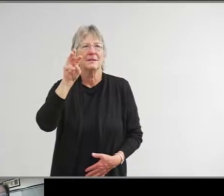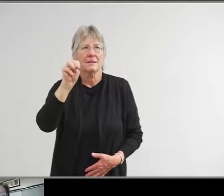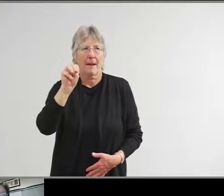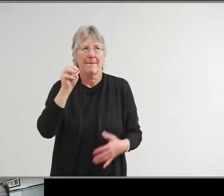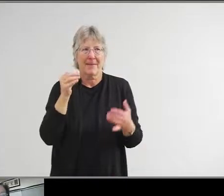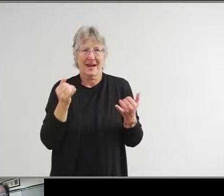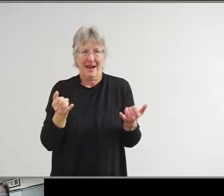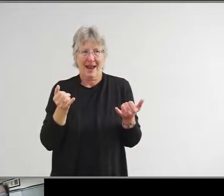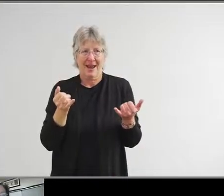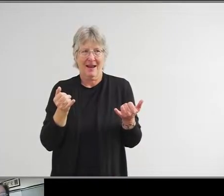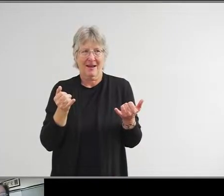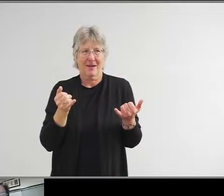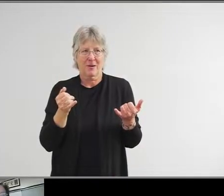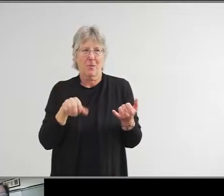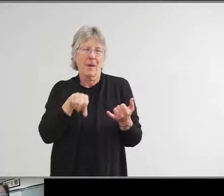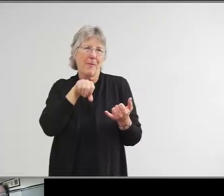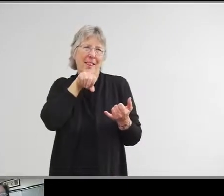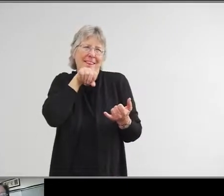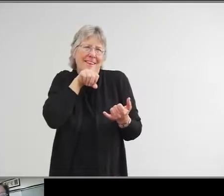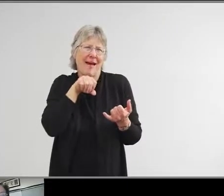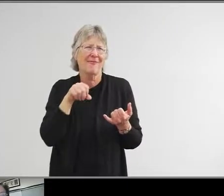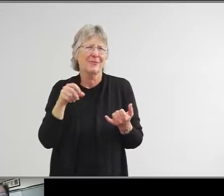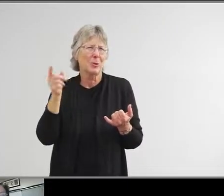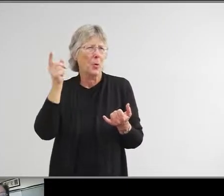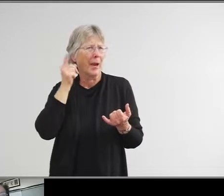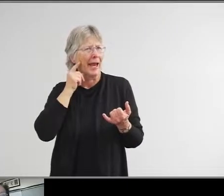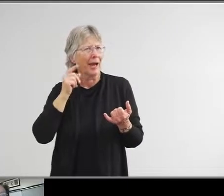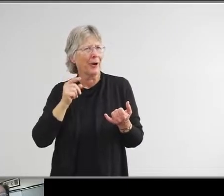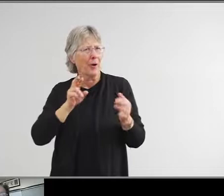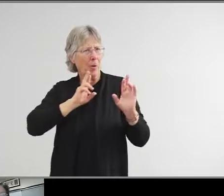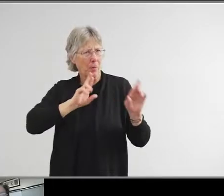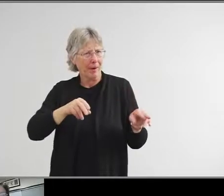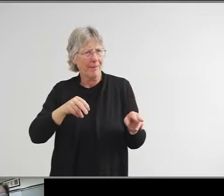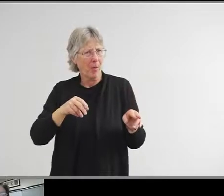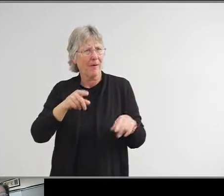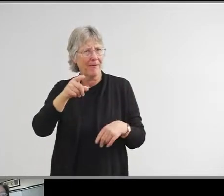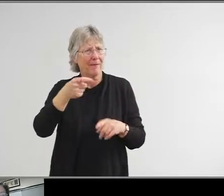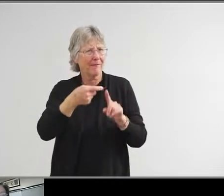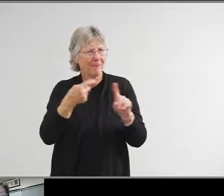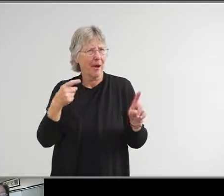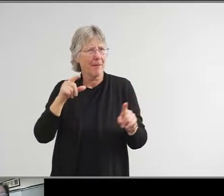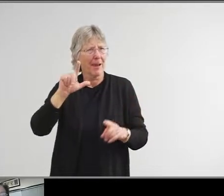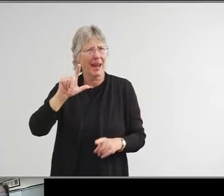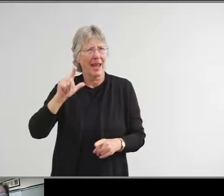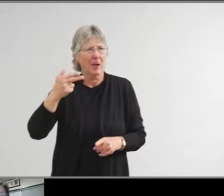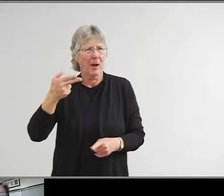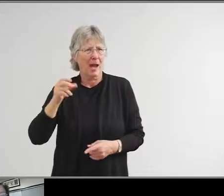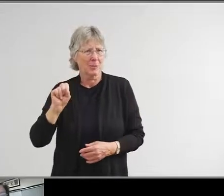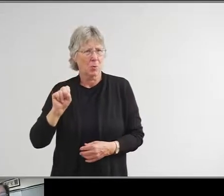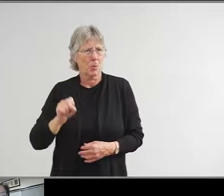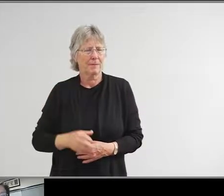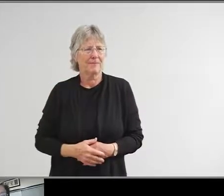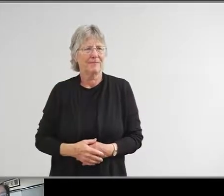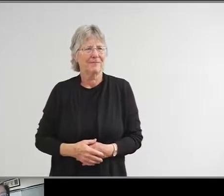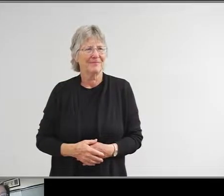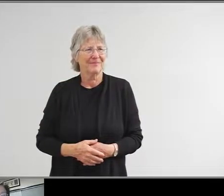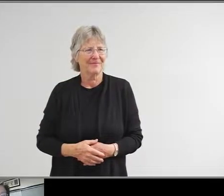we would love to hear a report from you in Lakewood High School. Sounds good.